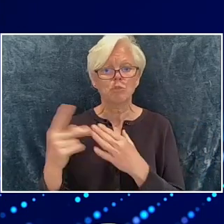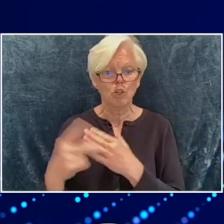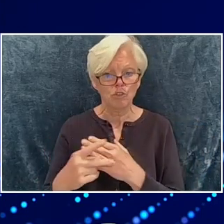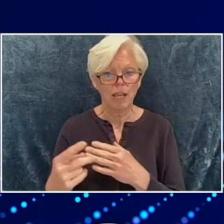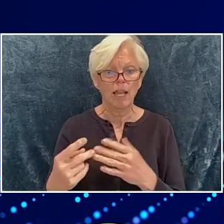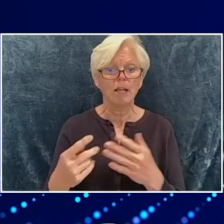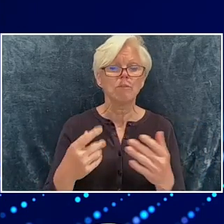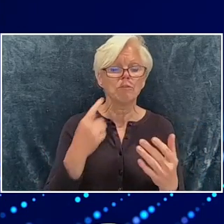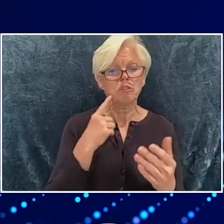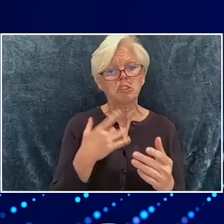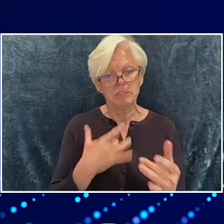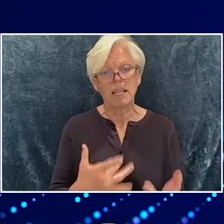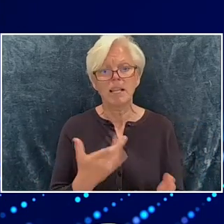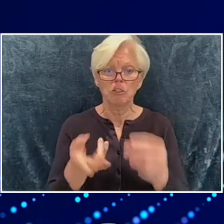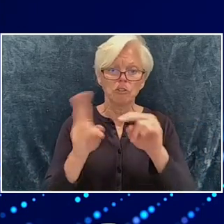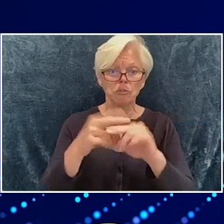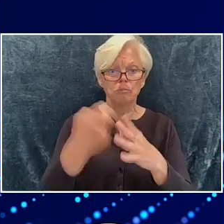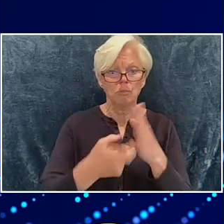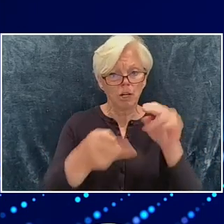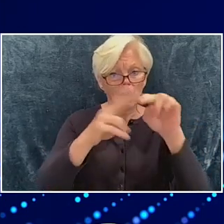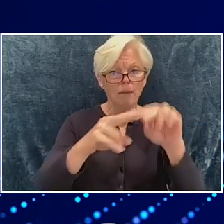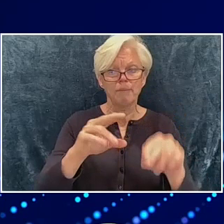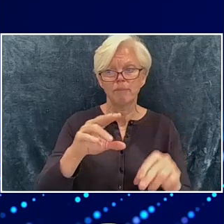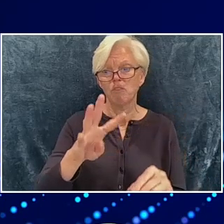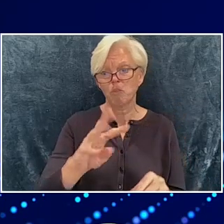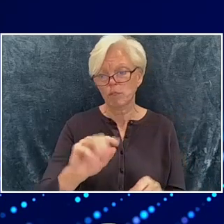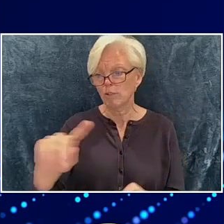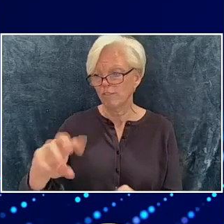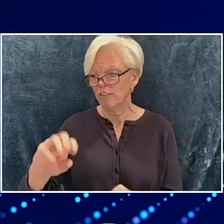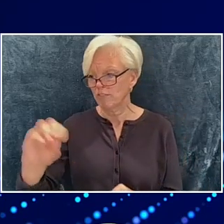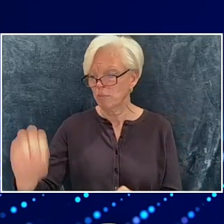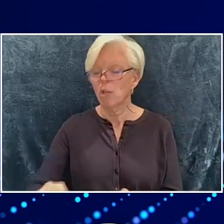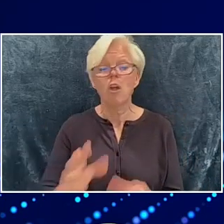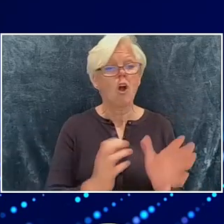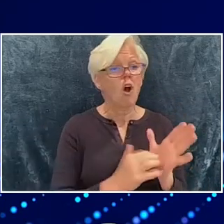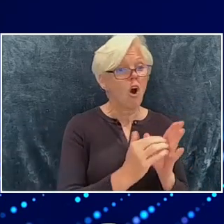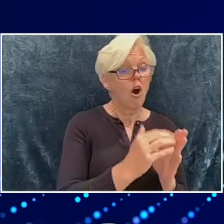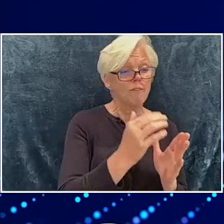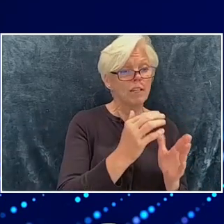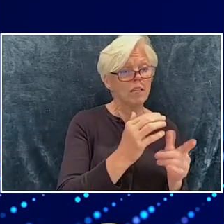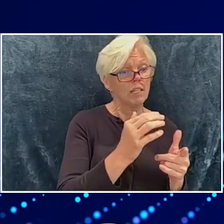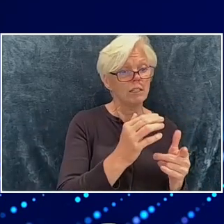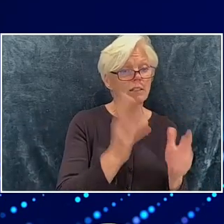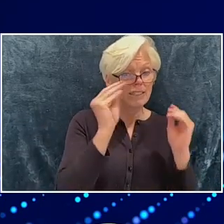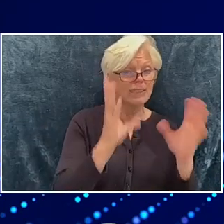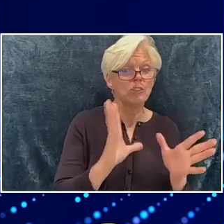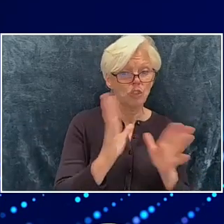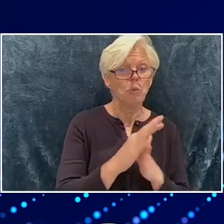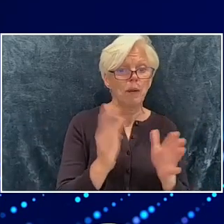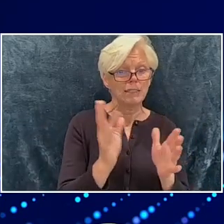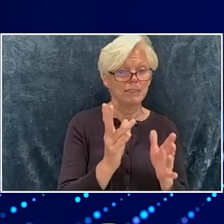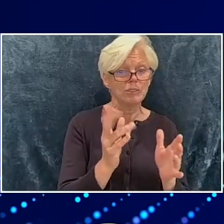50%. Because of this, the instructor often wants to bypass the bookstore, but is told that we will be unable to integrate with